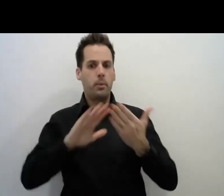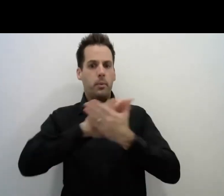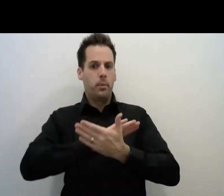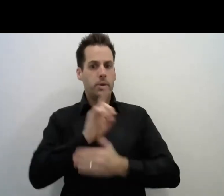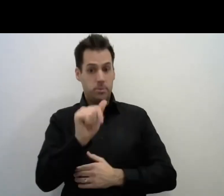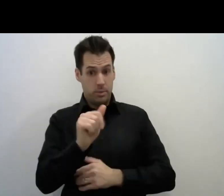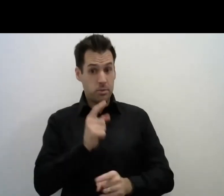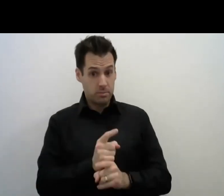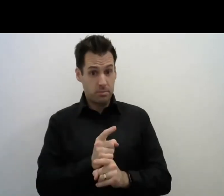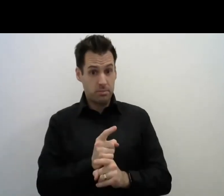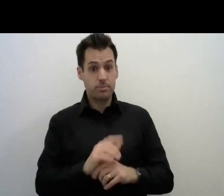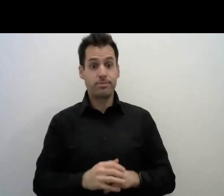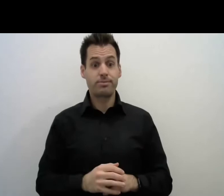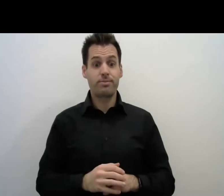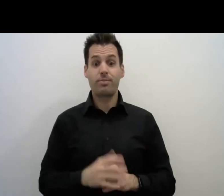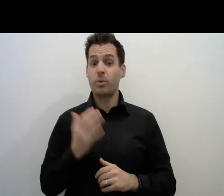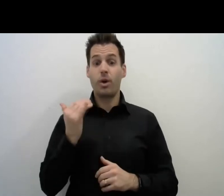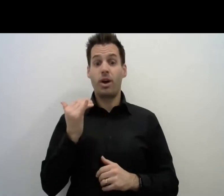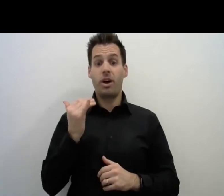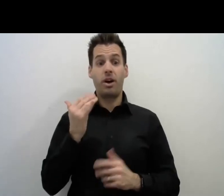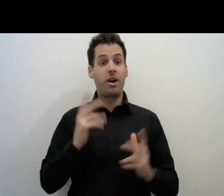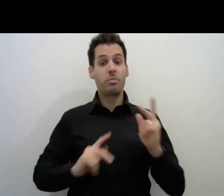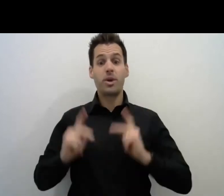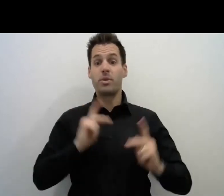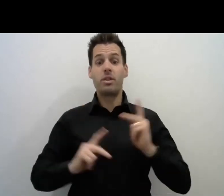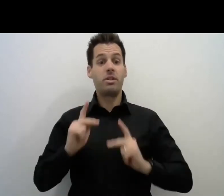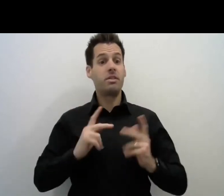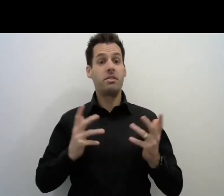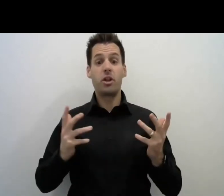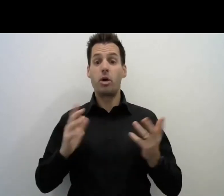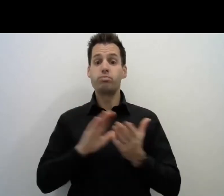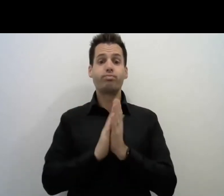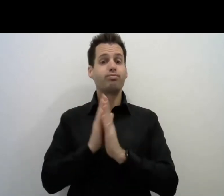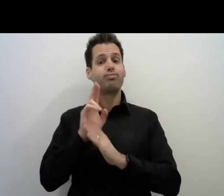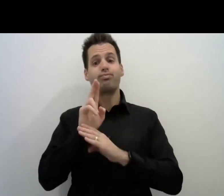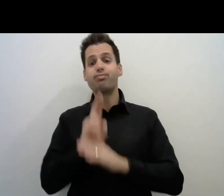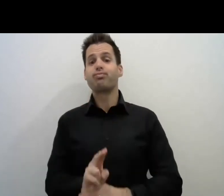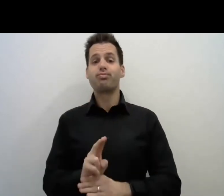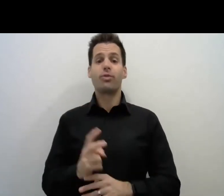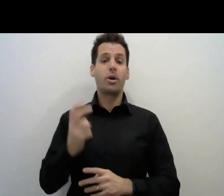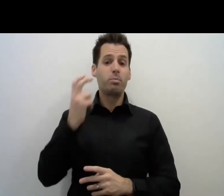over time people have become somewhat used to the idea of blind persons working with guide dogs